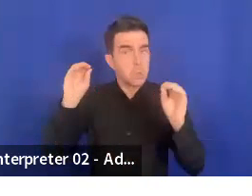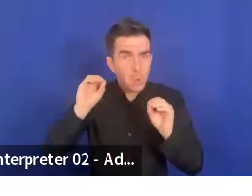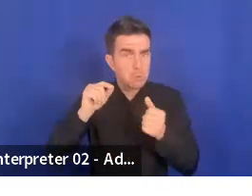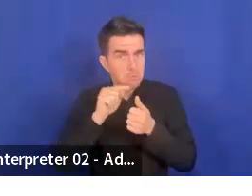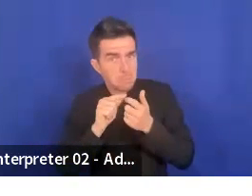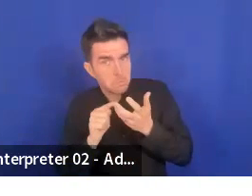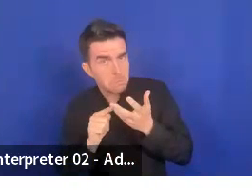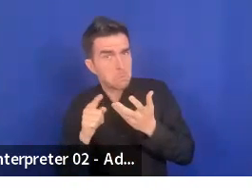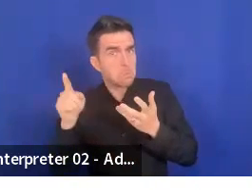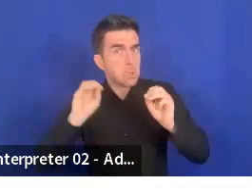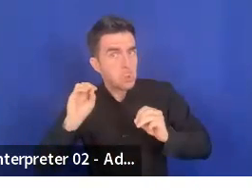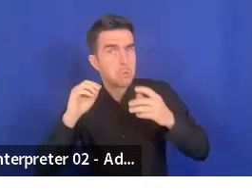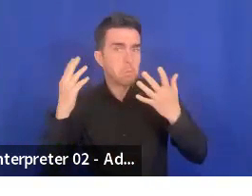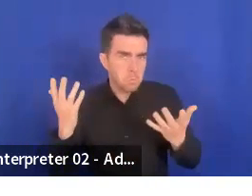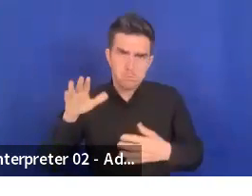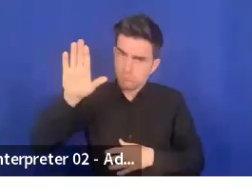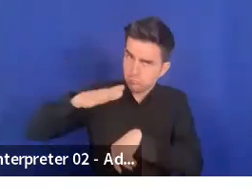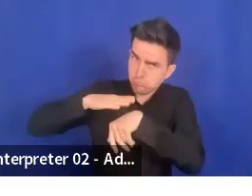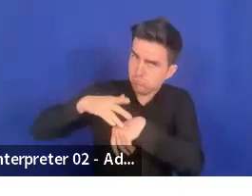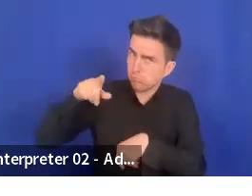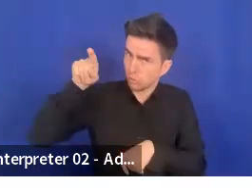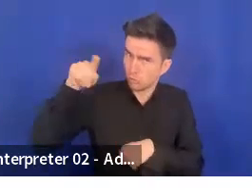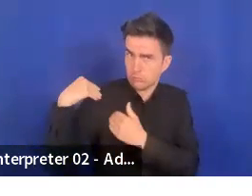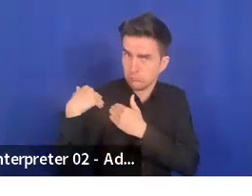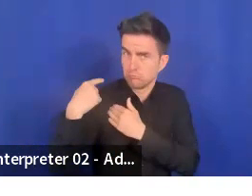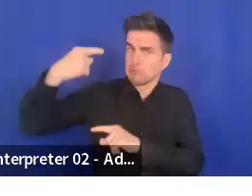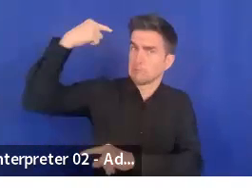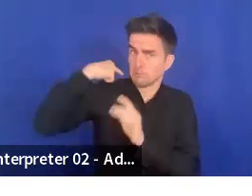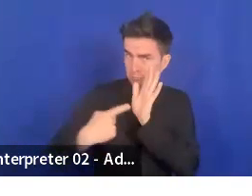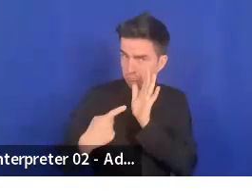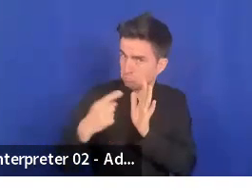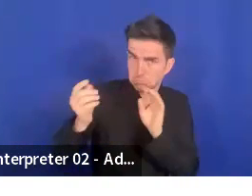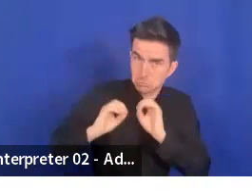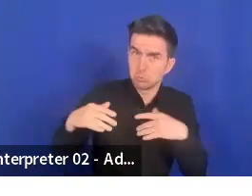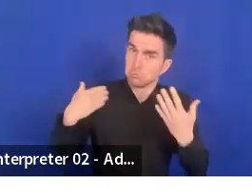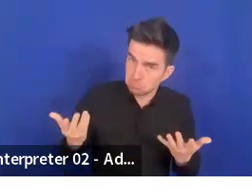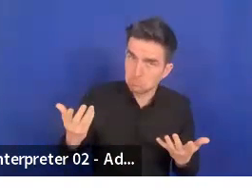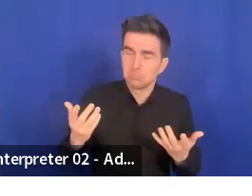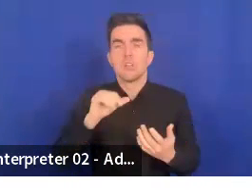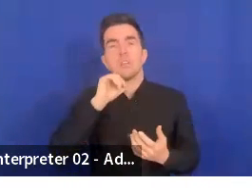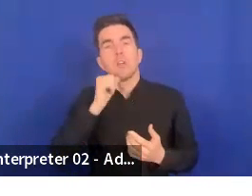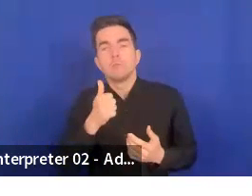been done before, where it makes sense, where progress has been made, make sure you show